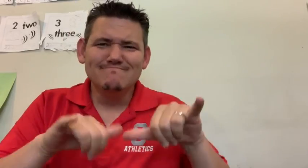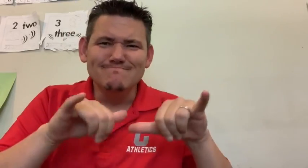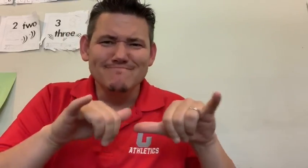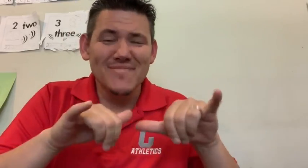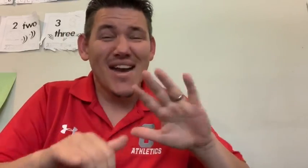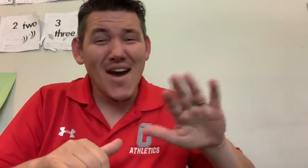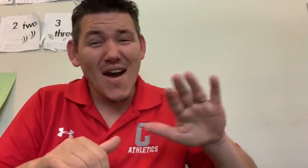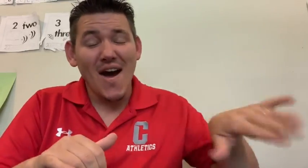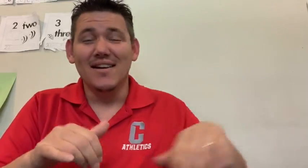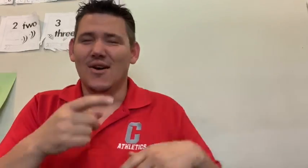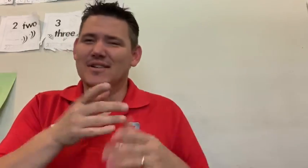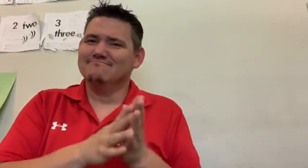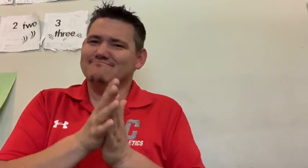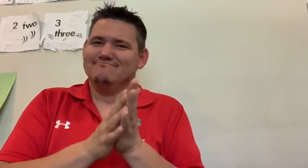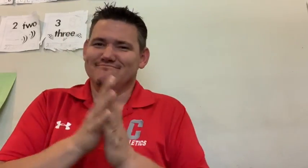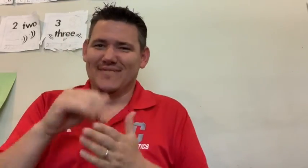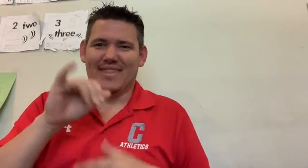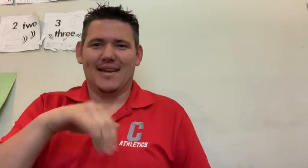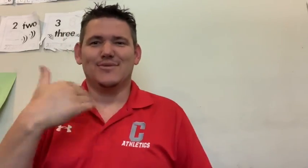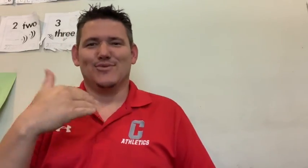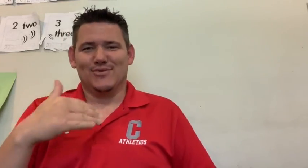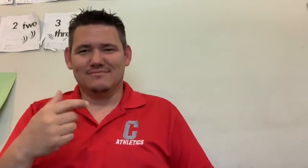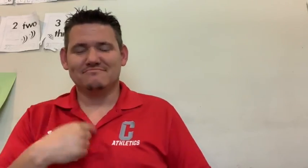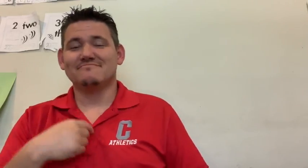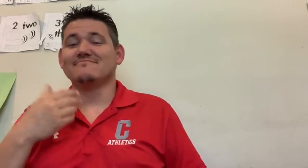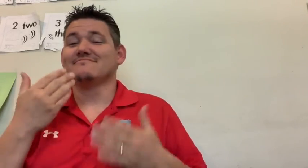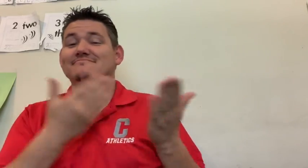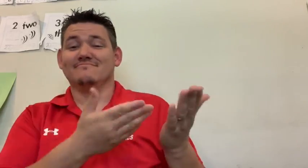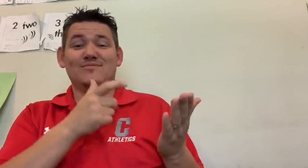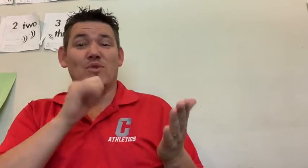particular student would not leave our science lab and eager